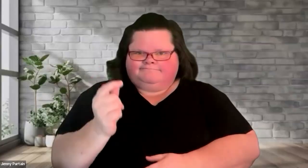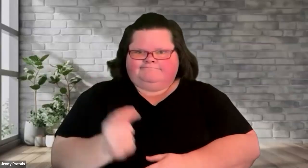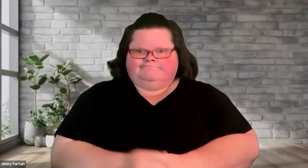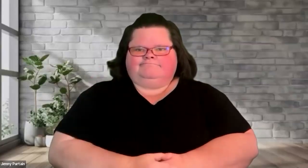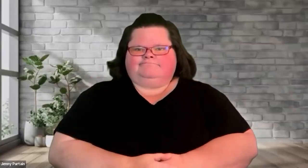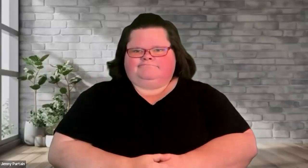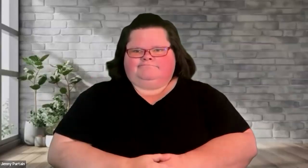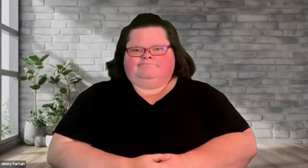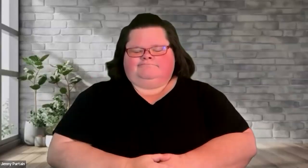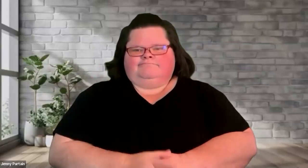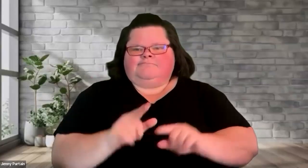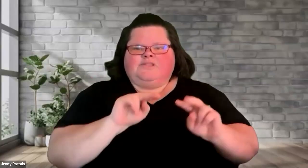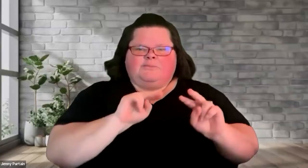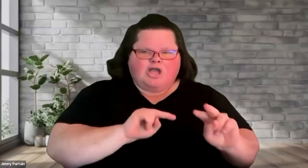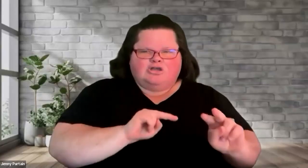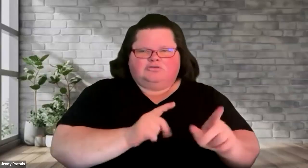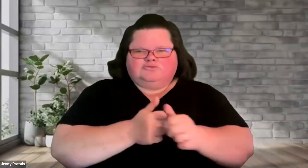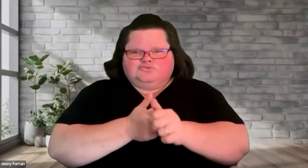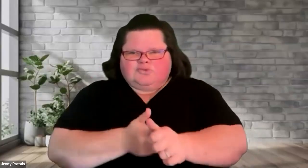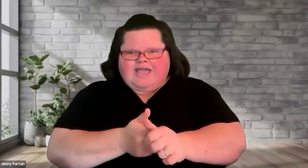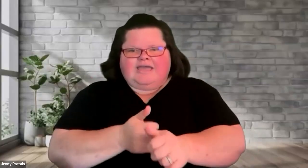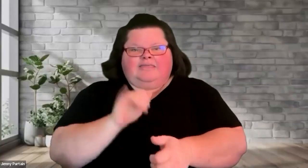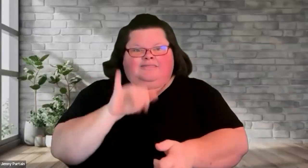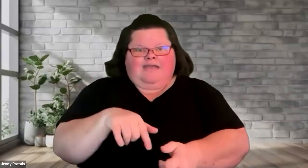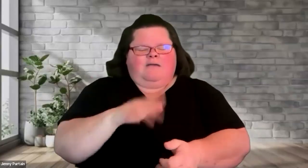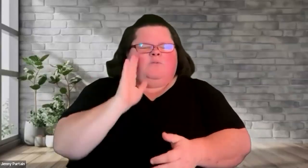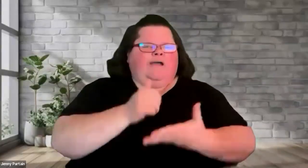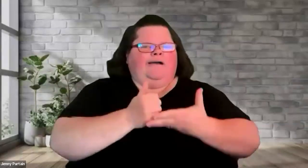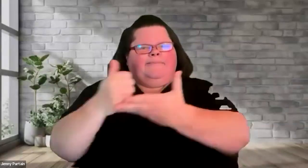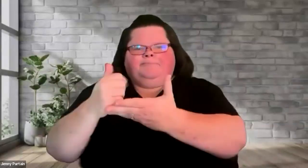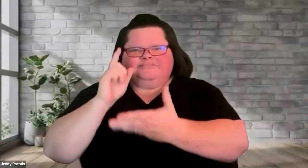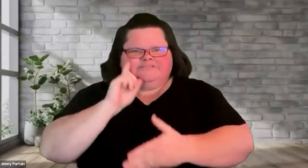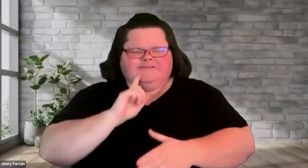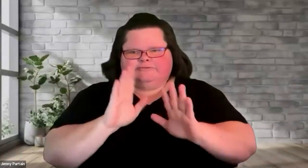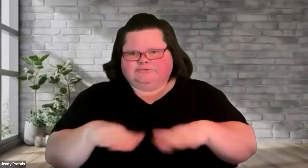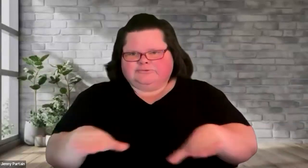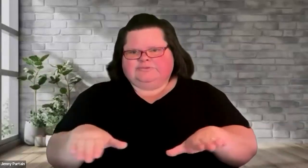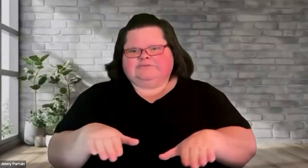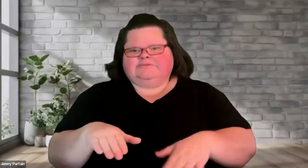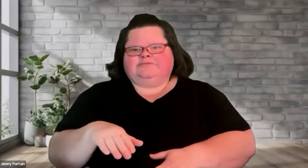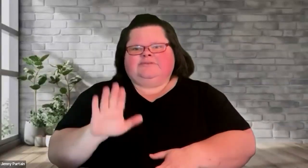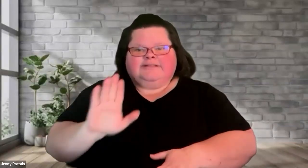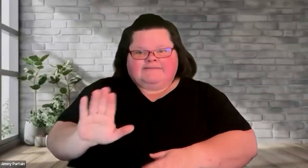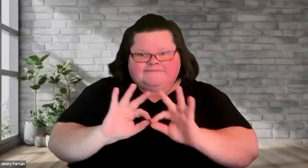Language intervention-- intervention will be provided immediately and monitoring and tracking will help the Deaf child,